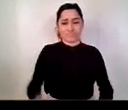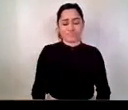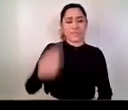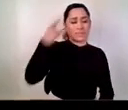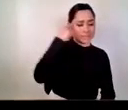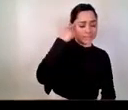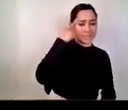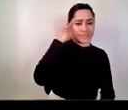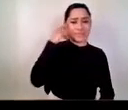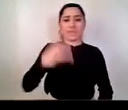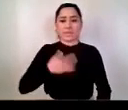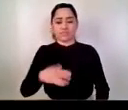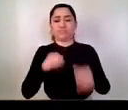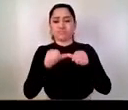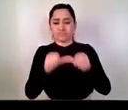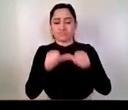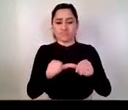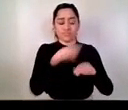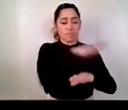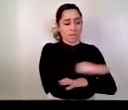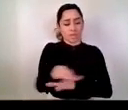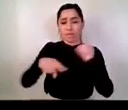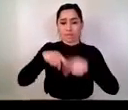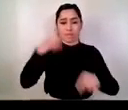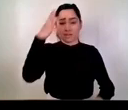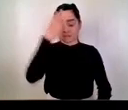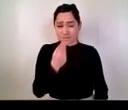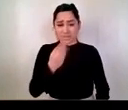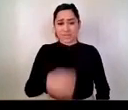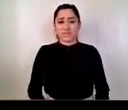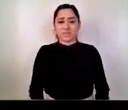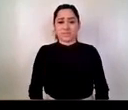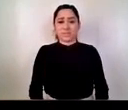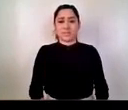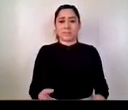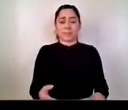In this way insomnia may amplify the effects of psychiatric disorders and vice versa.